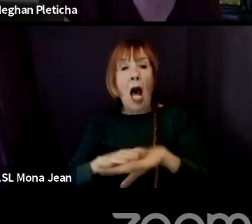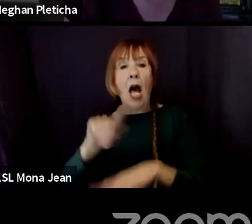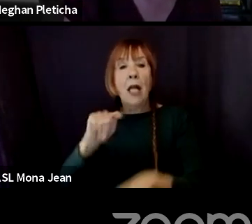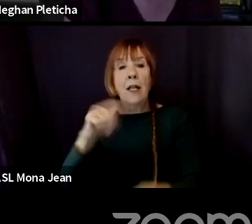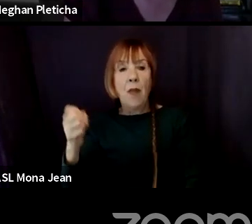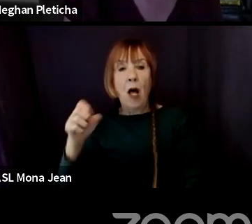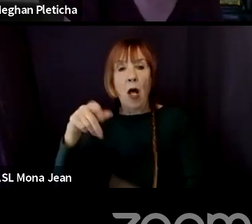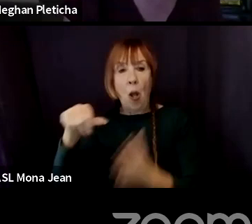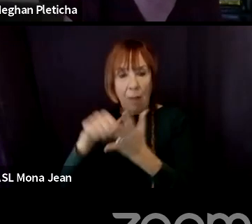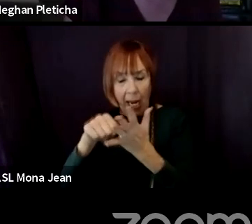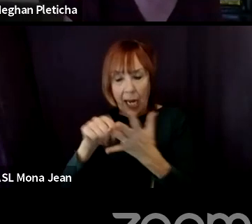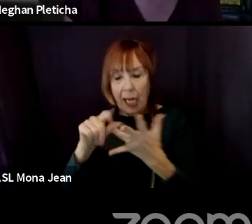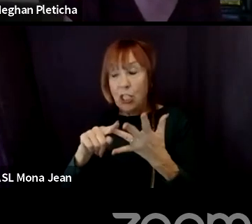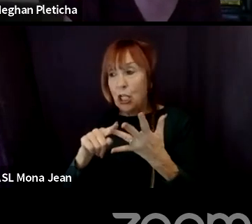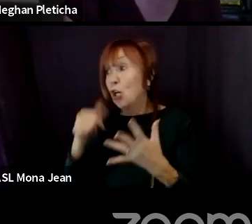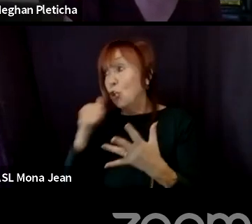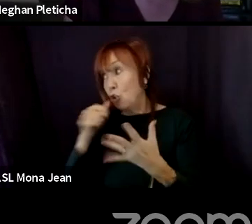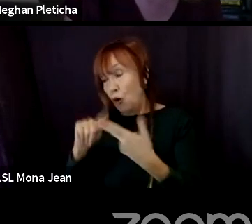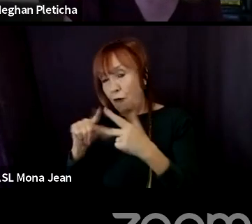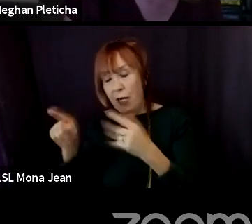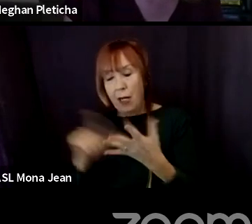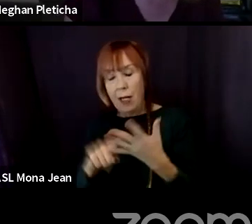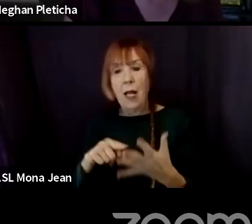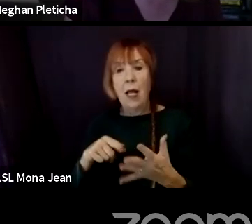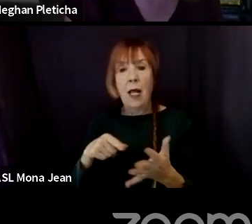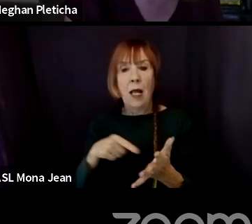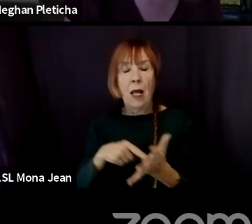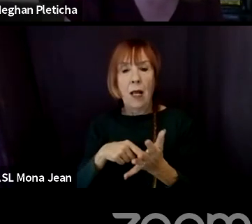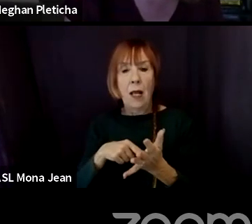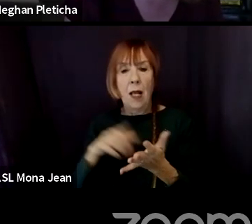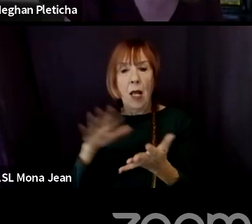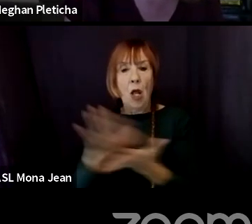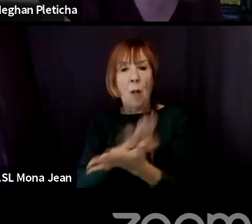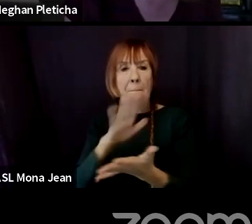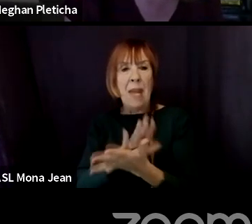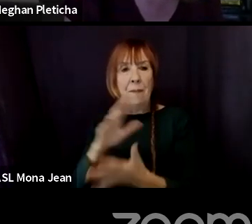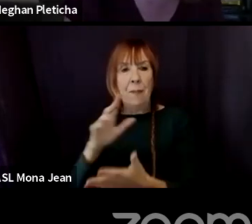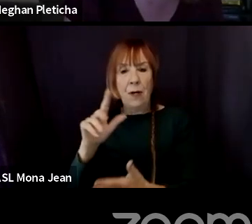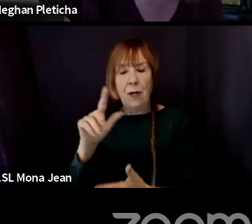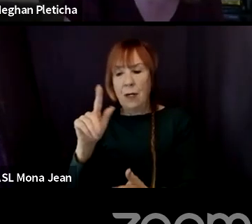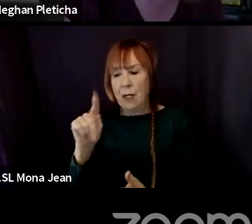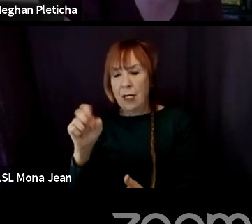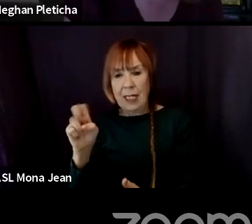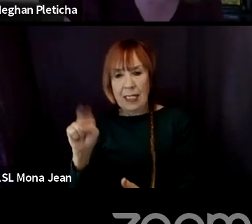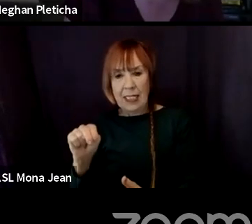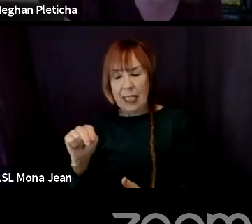have to shout out her paper team. Nick and Alex got to put out a pump them,